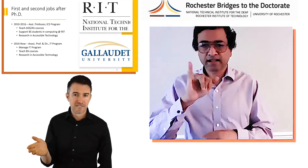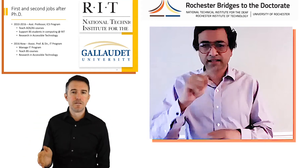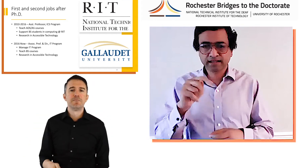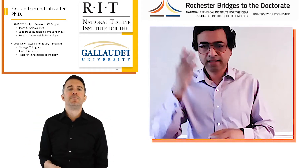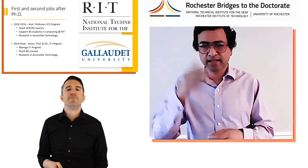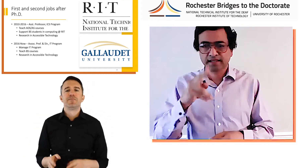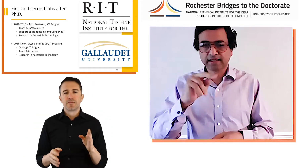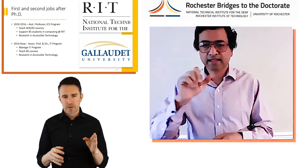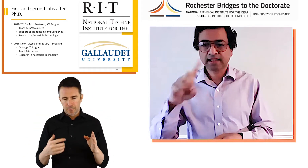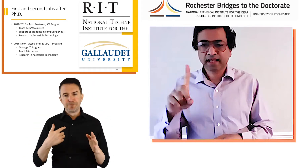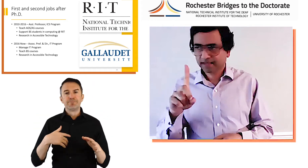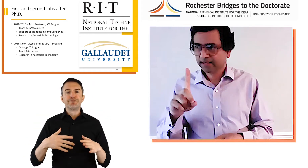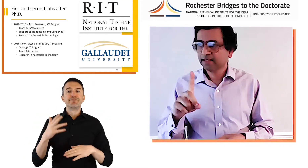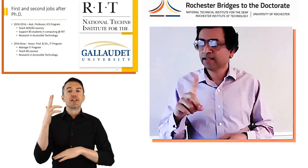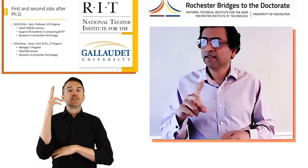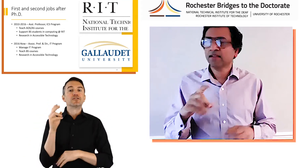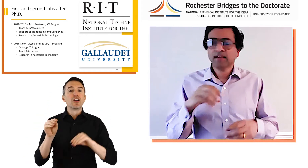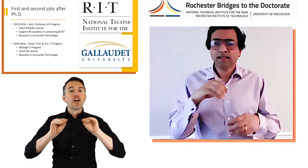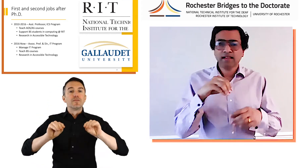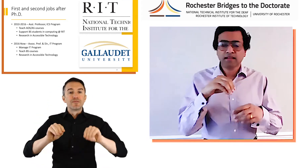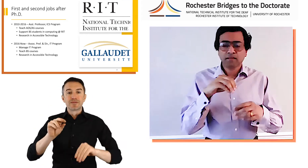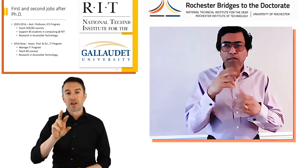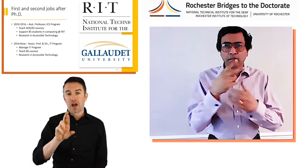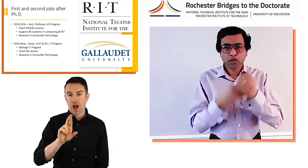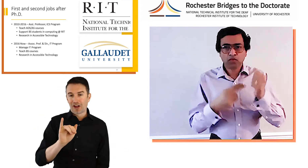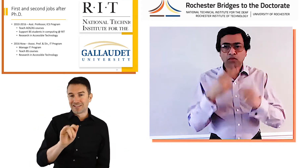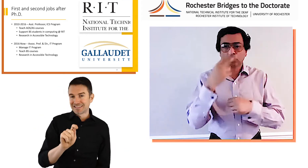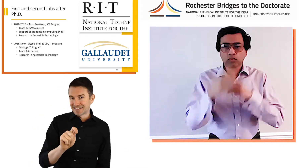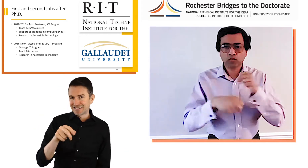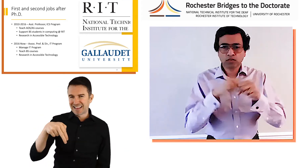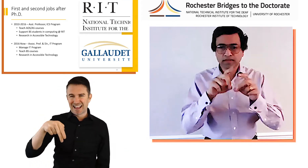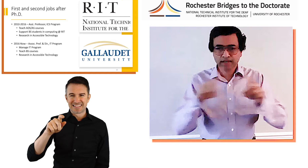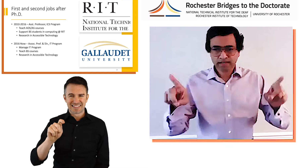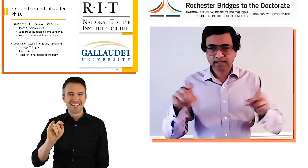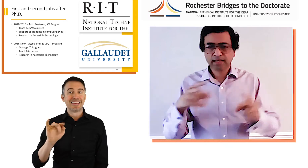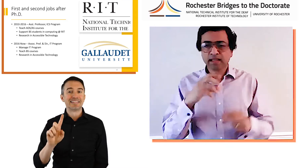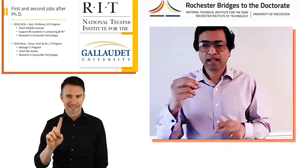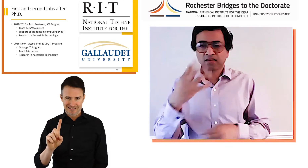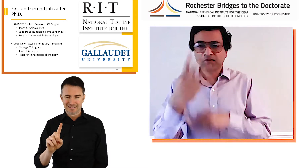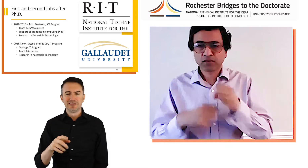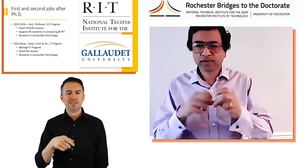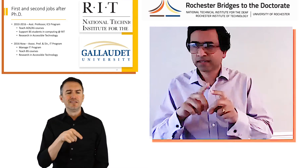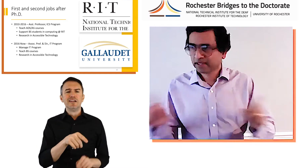So, I started teaching at RIT/NTID after I graduated with my PhD.